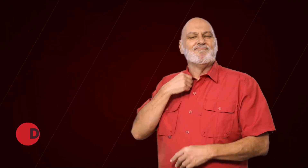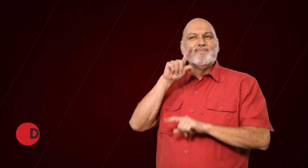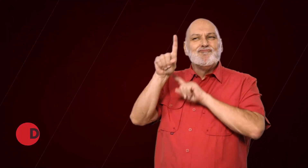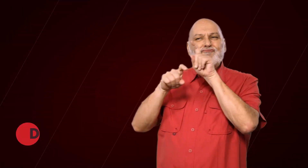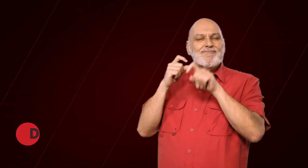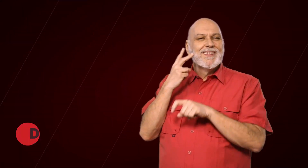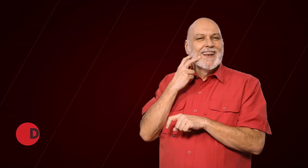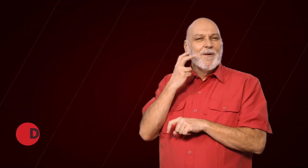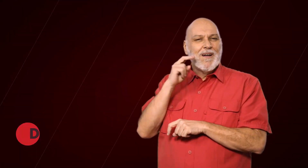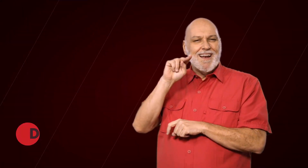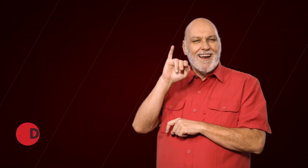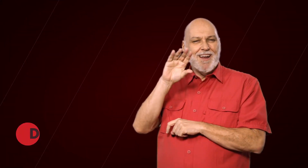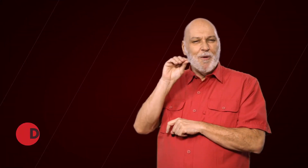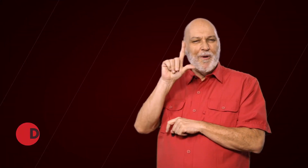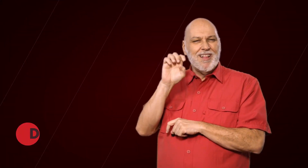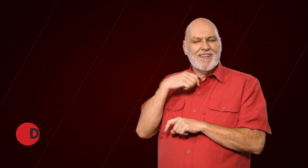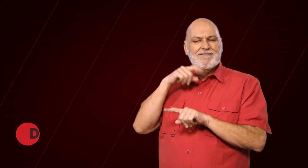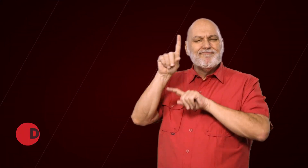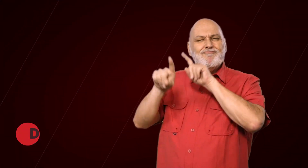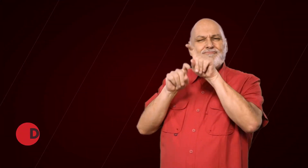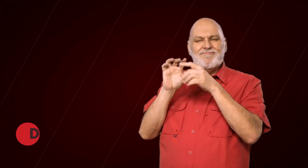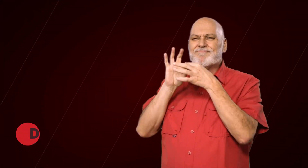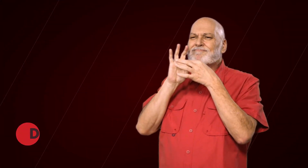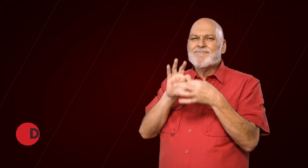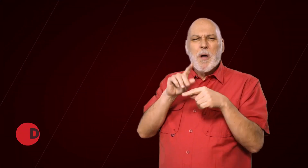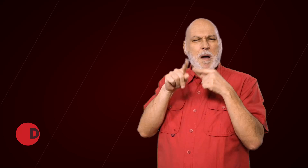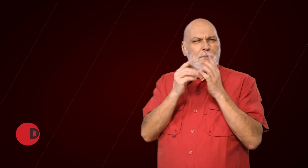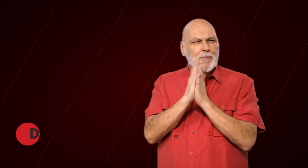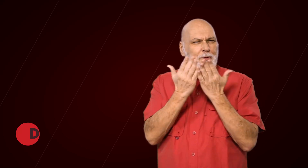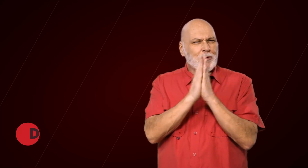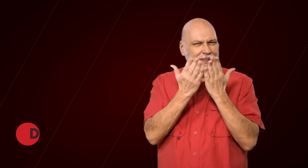[Anselmo]: Hi Nicole,